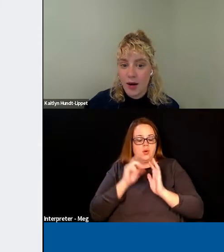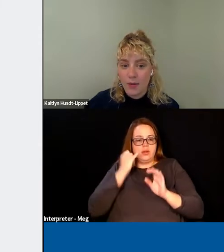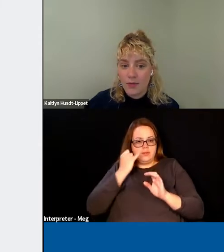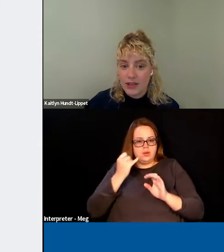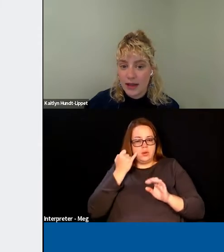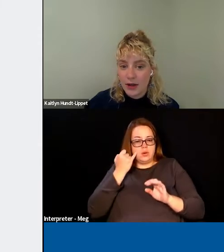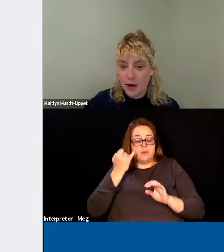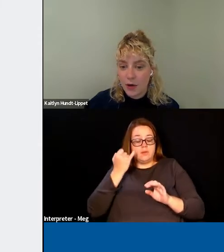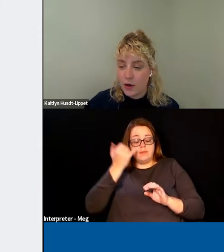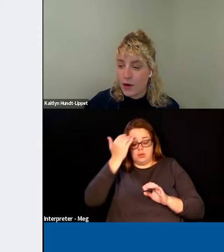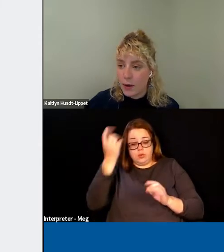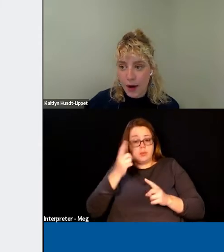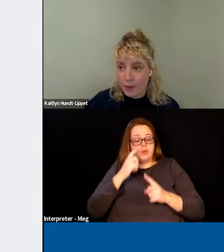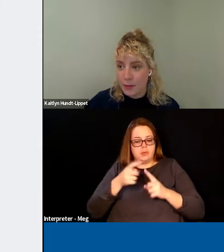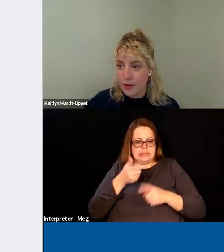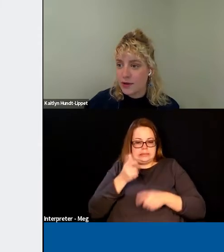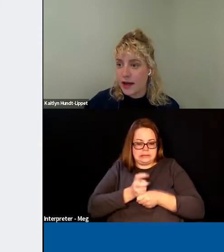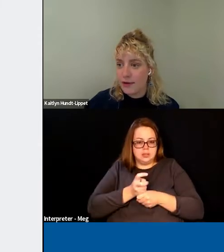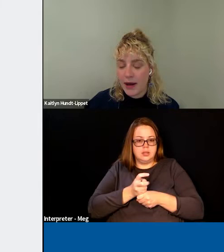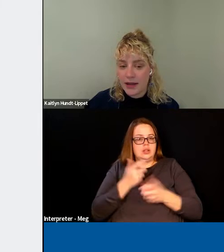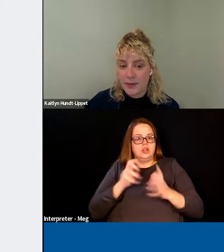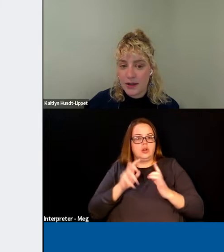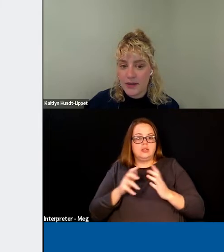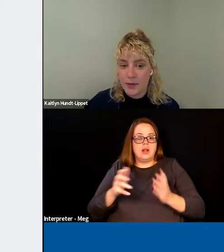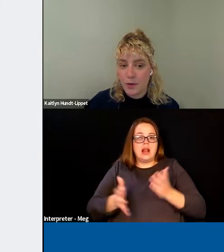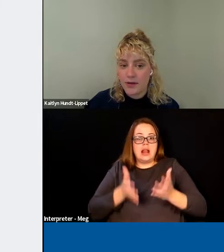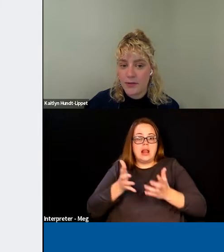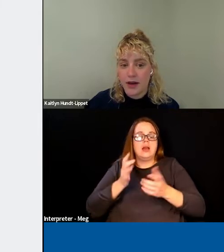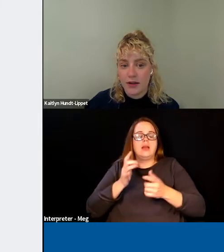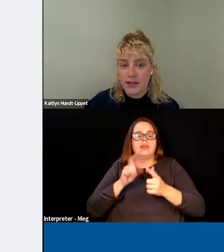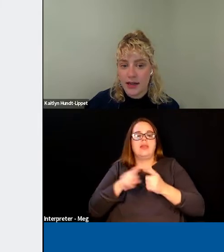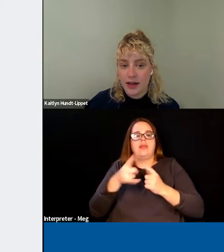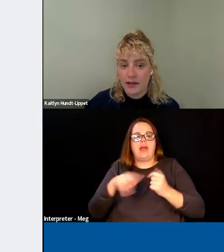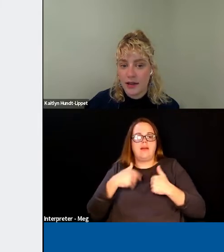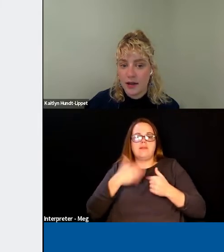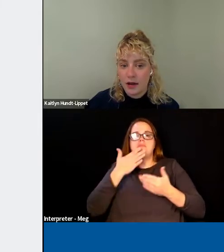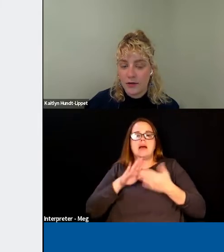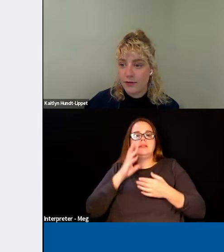just letting know, you don't wanna prime people to have a bad experience, but you want them to understand